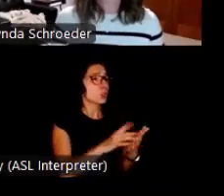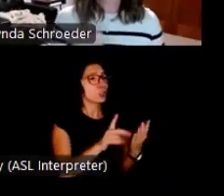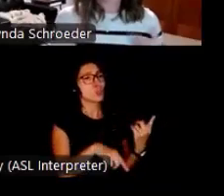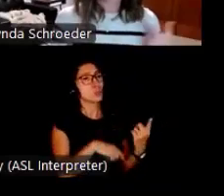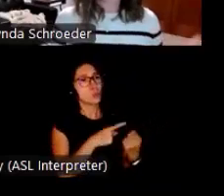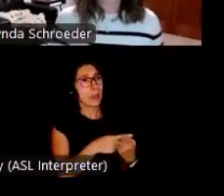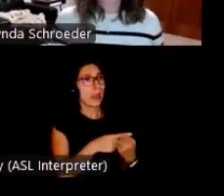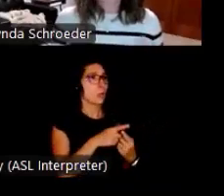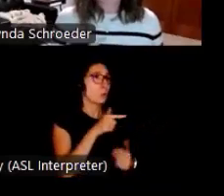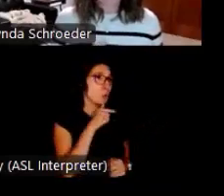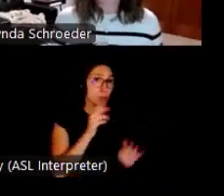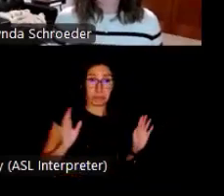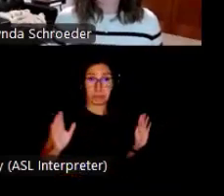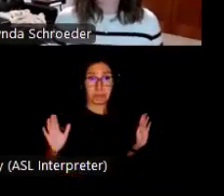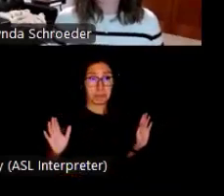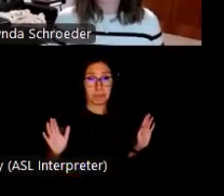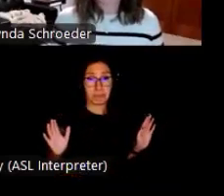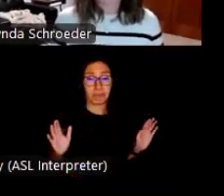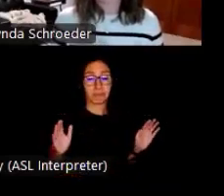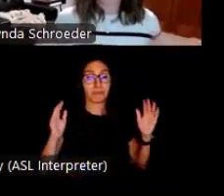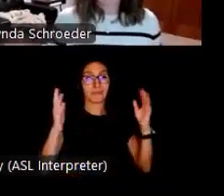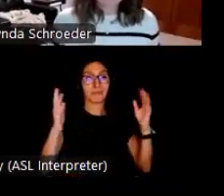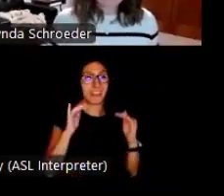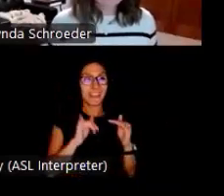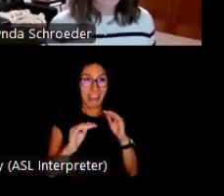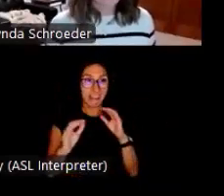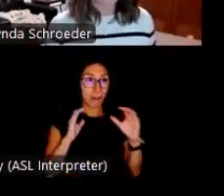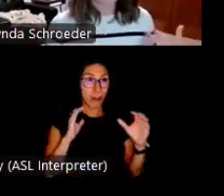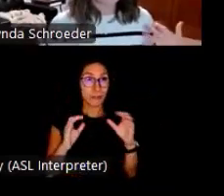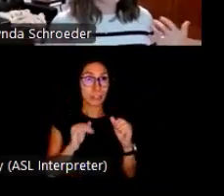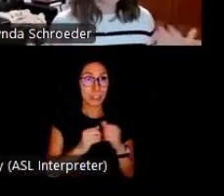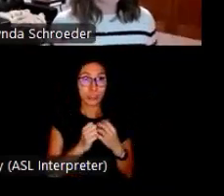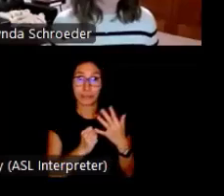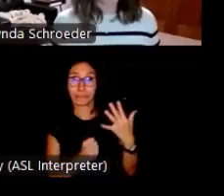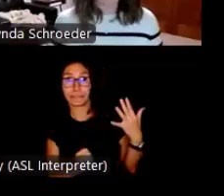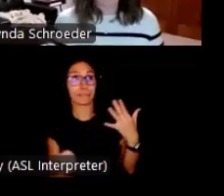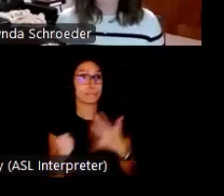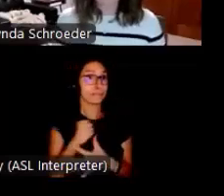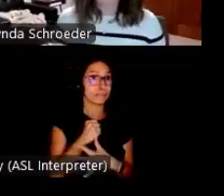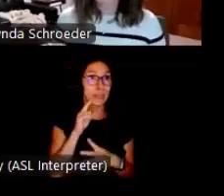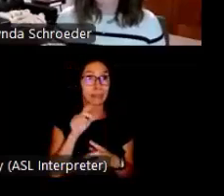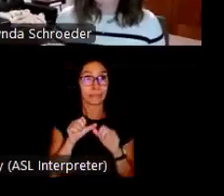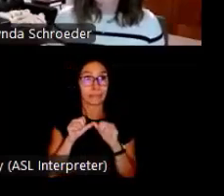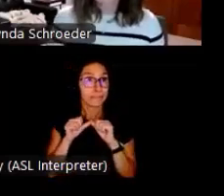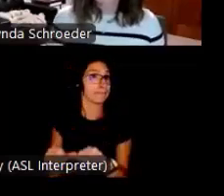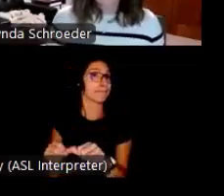Keep that conversation emergent and keep it going throughout.